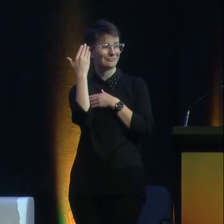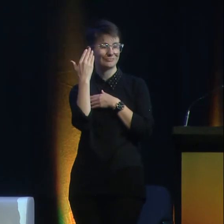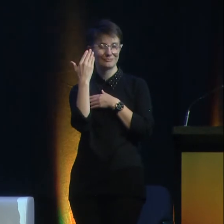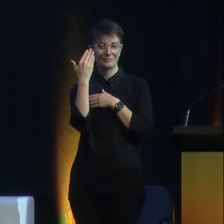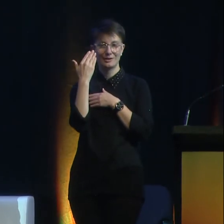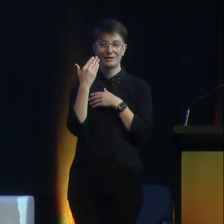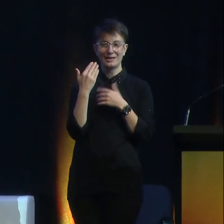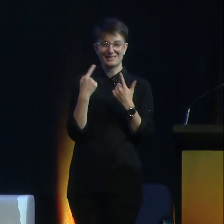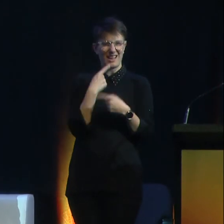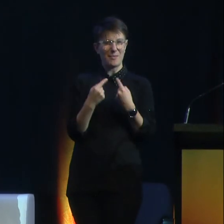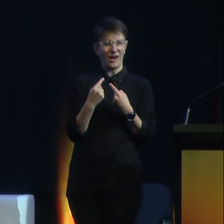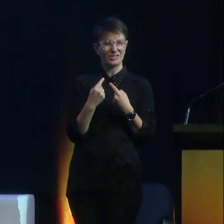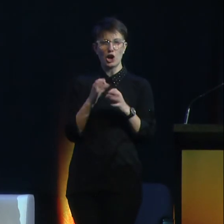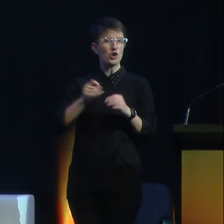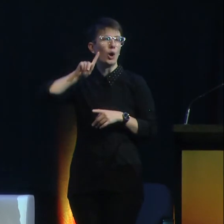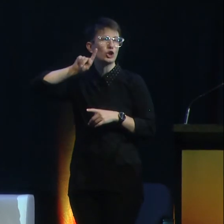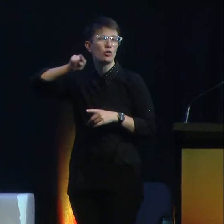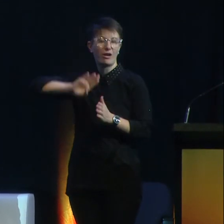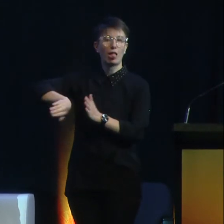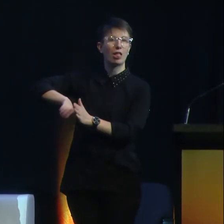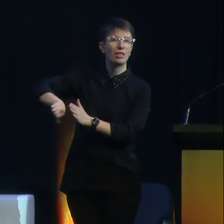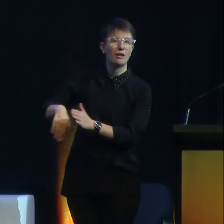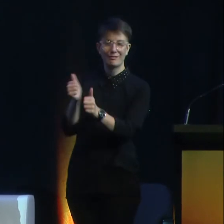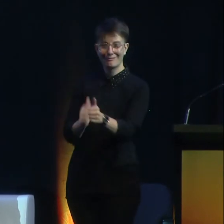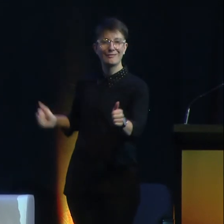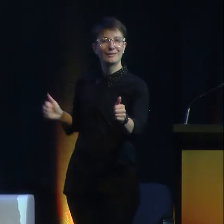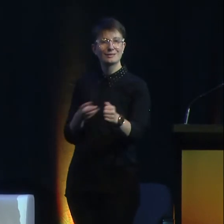one being left behind and I think as a community for us it's about how do we fight for this,